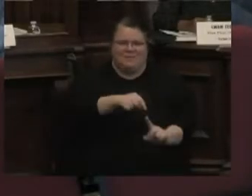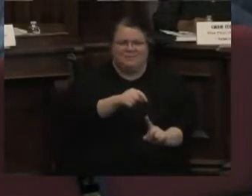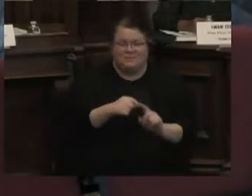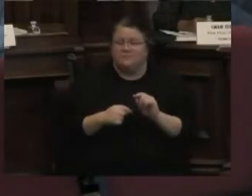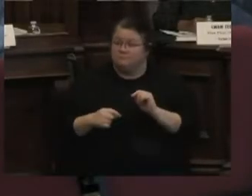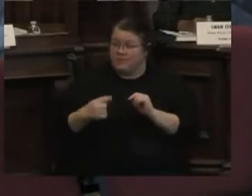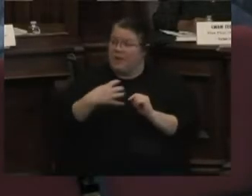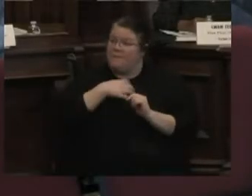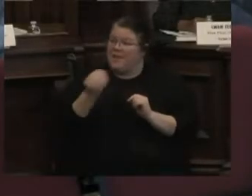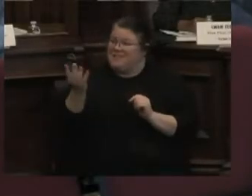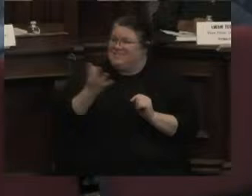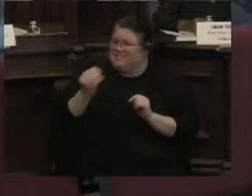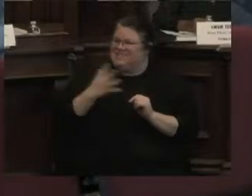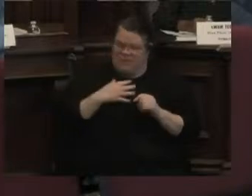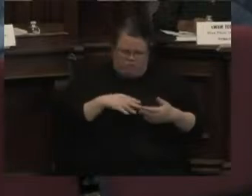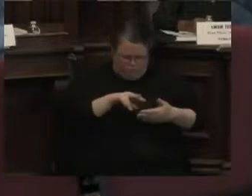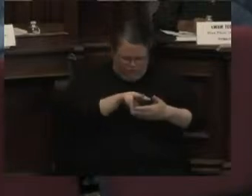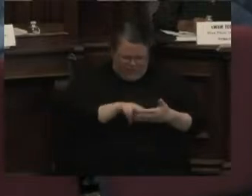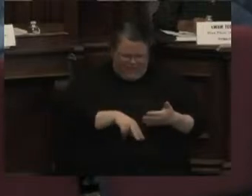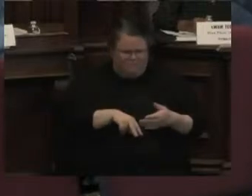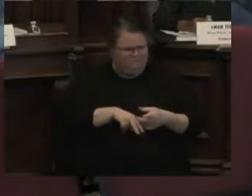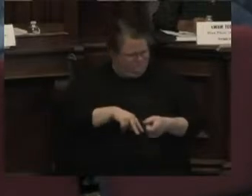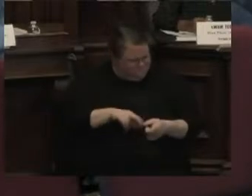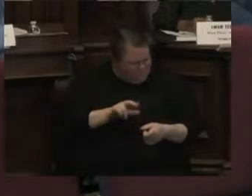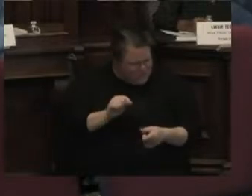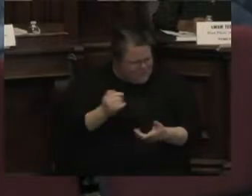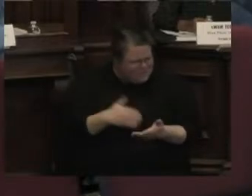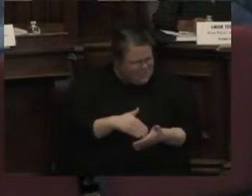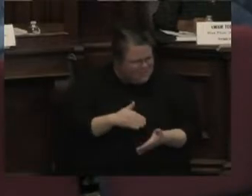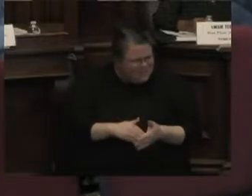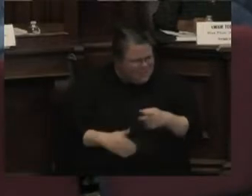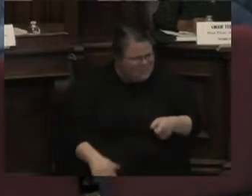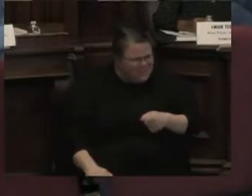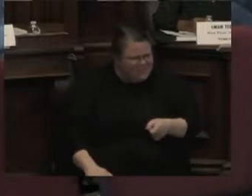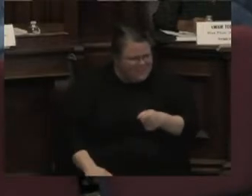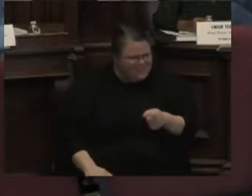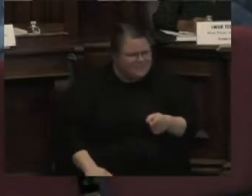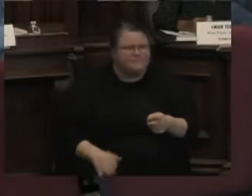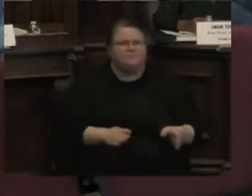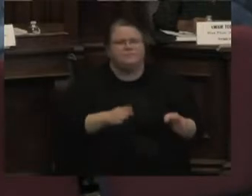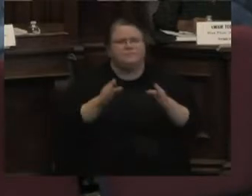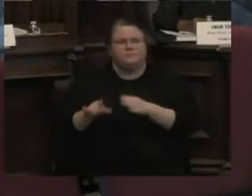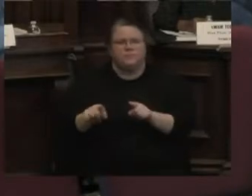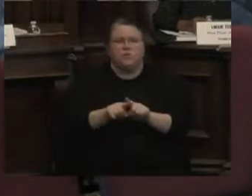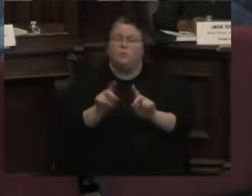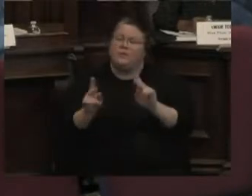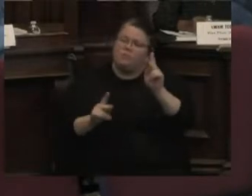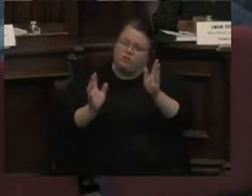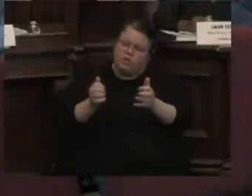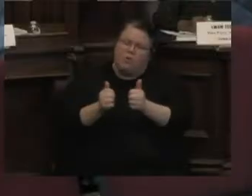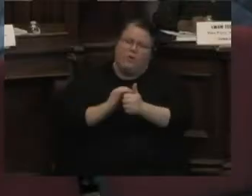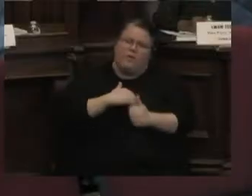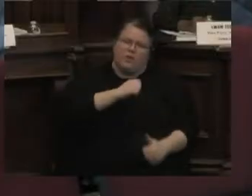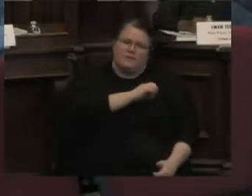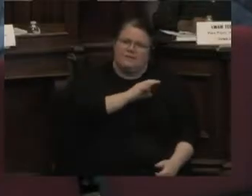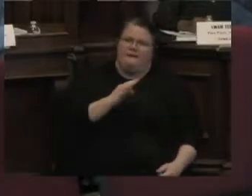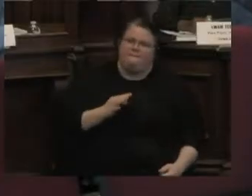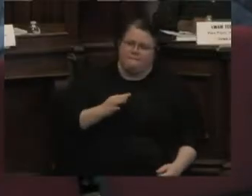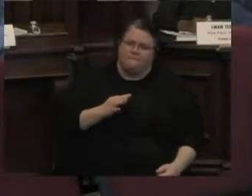knowing that BTS was a hot spot? Two things, certainly by reading complaints that were